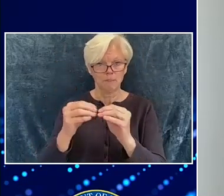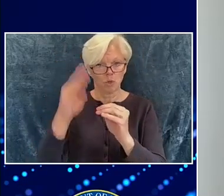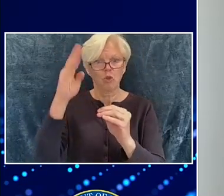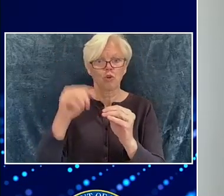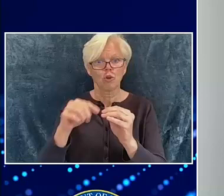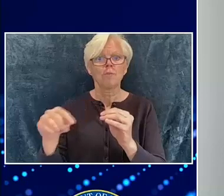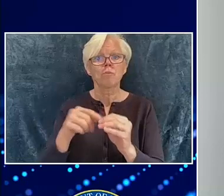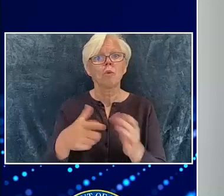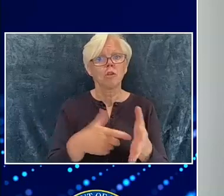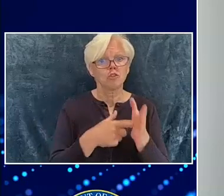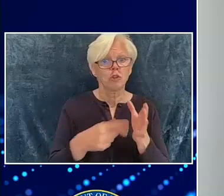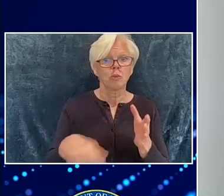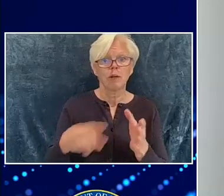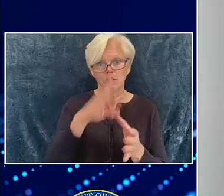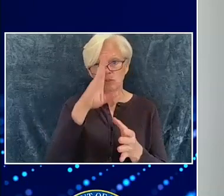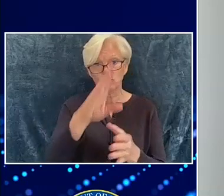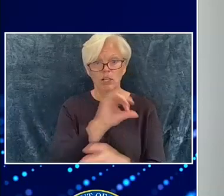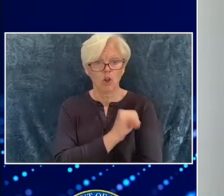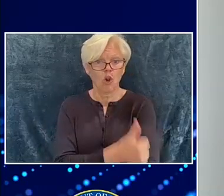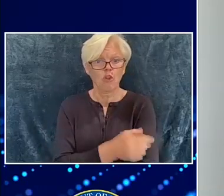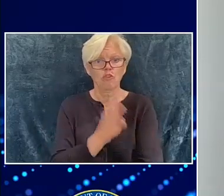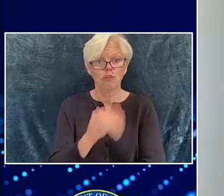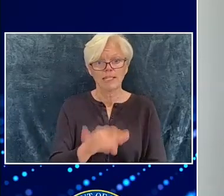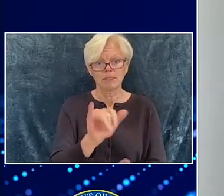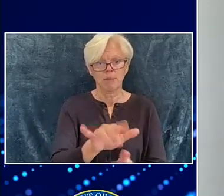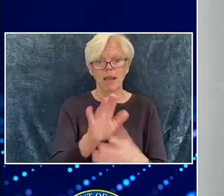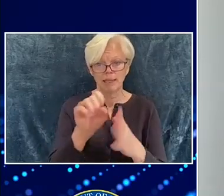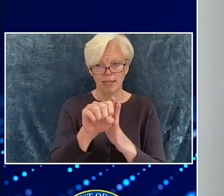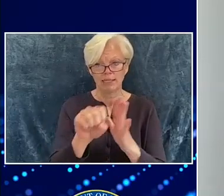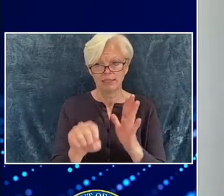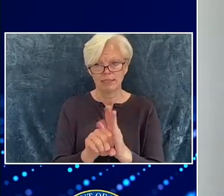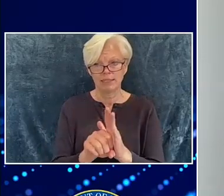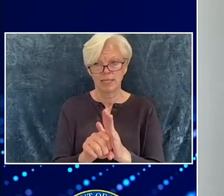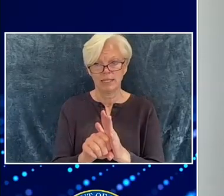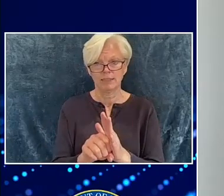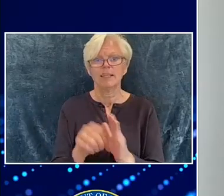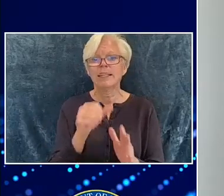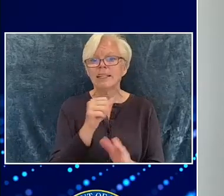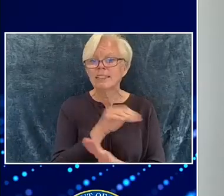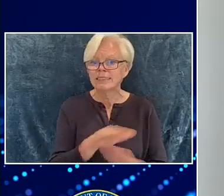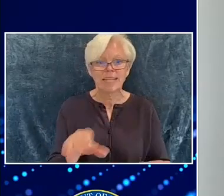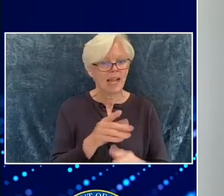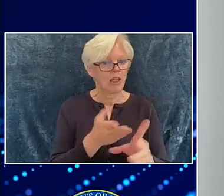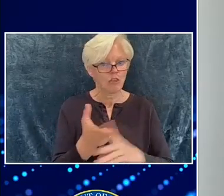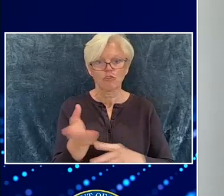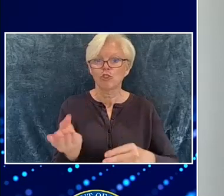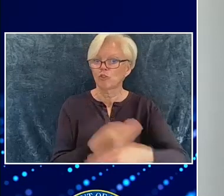authorized by the state as opposed to through reciprocity. But if they were authorized through